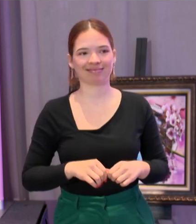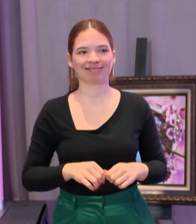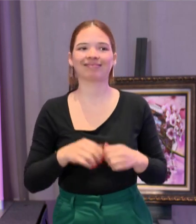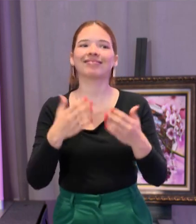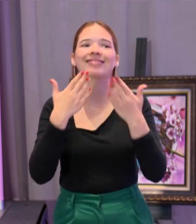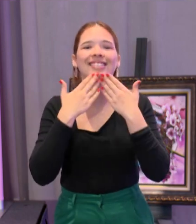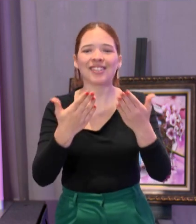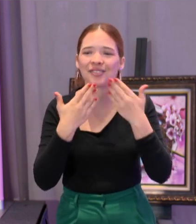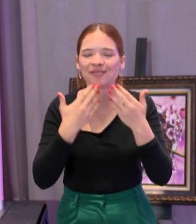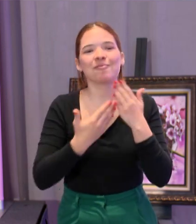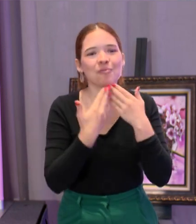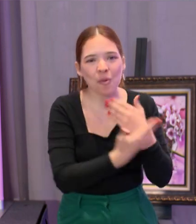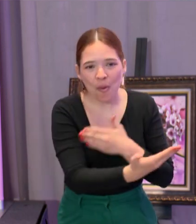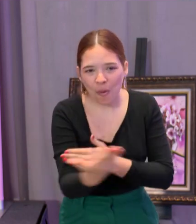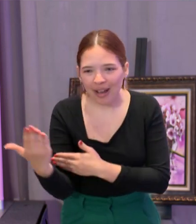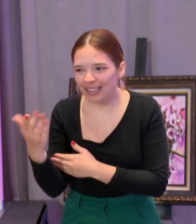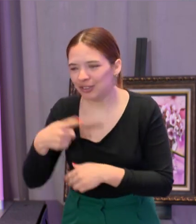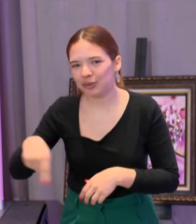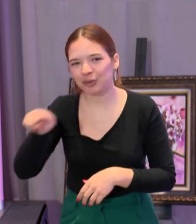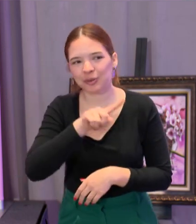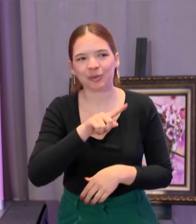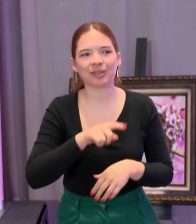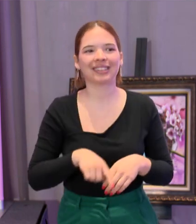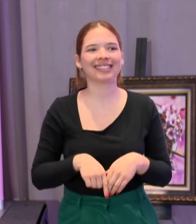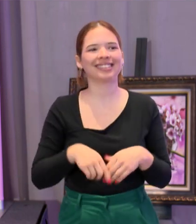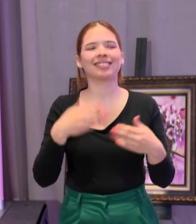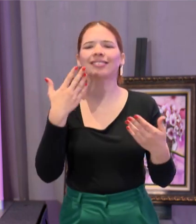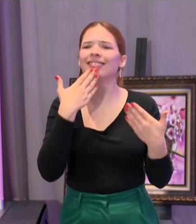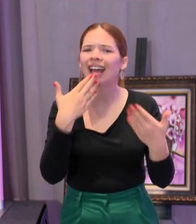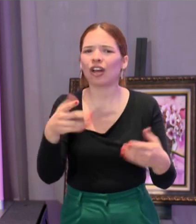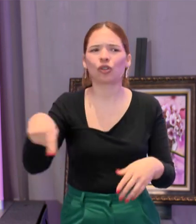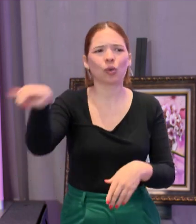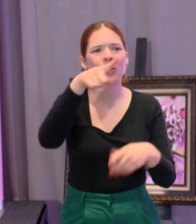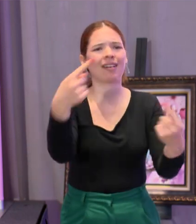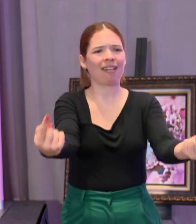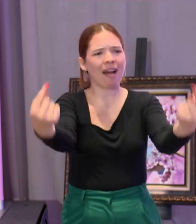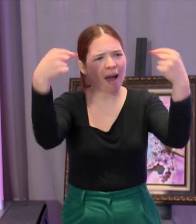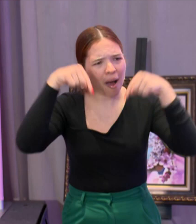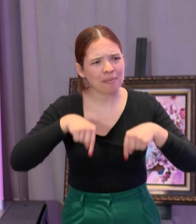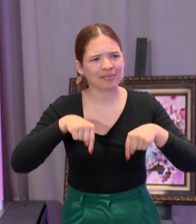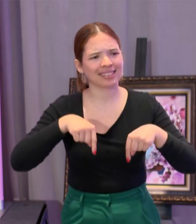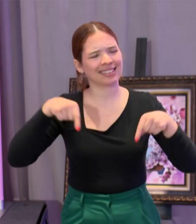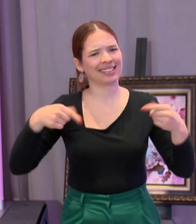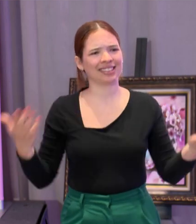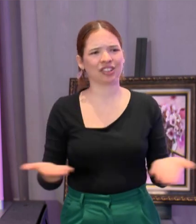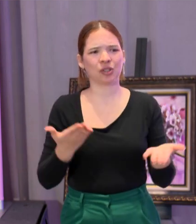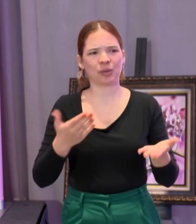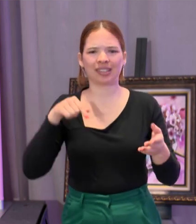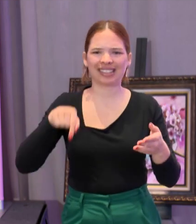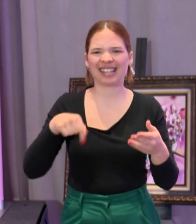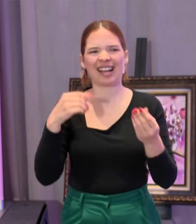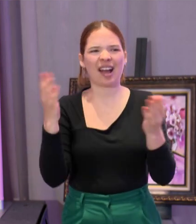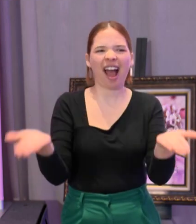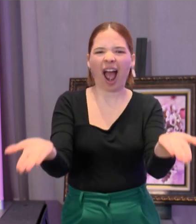GOOD MORNING. THANK YOU FOR ALL BEING HERE TODAY. WE INVITE YOU TO SPRING IT ON.